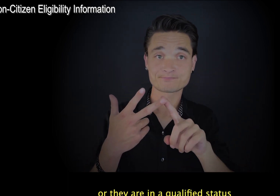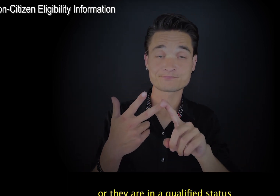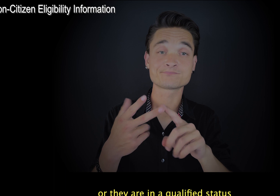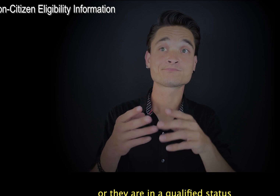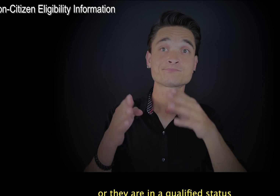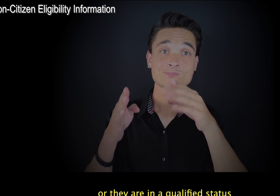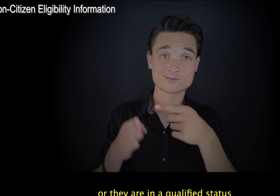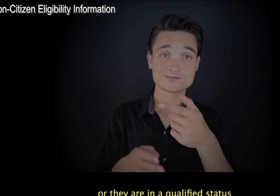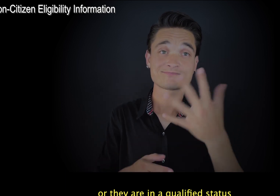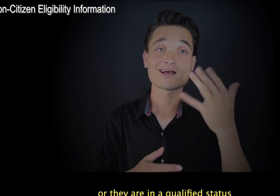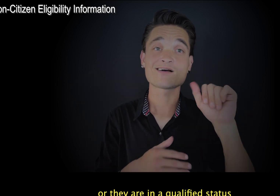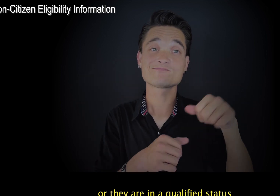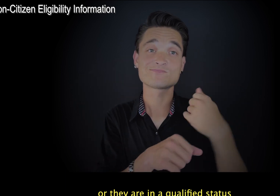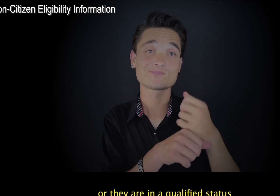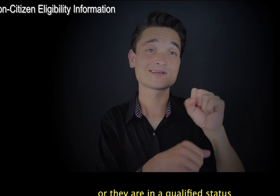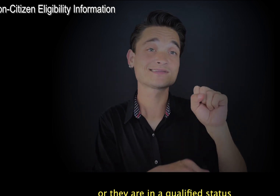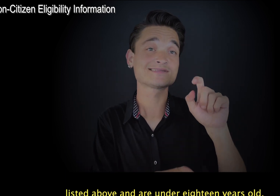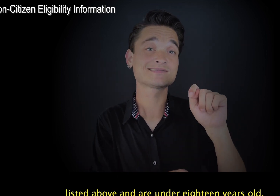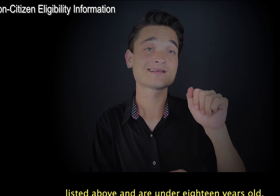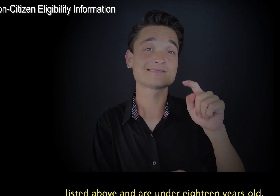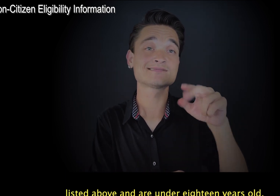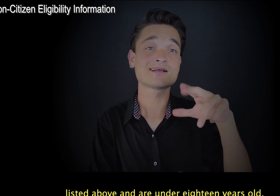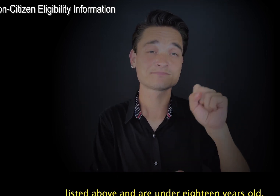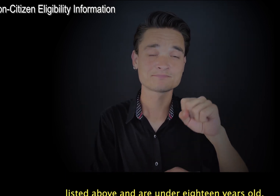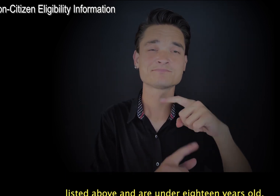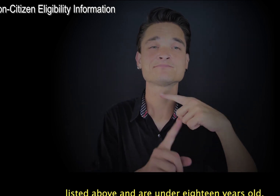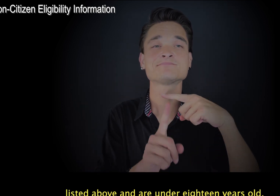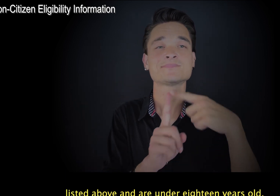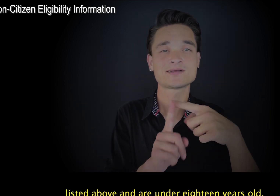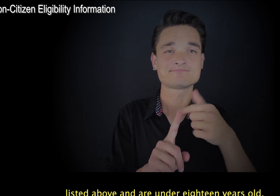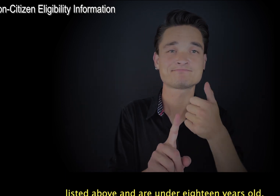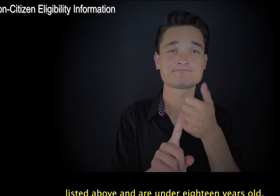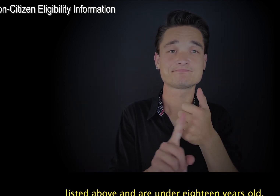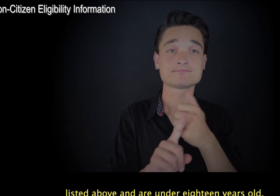or they are in a qualified status listed above and are under eighteen years old,